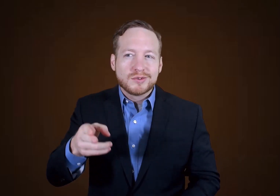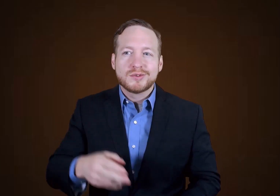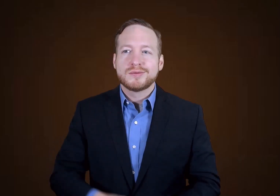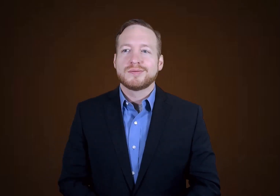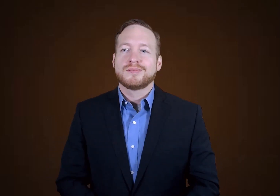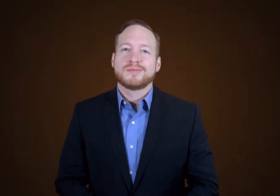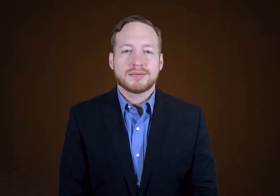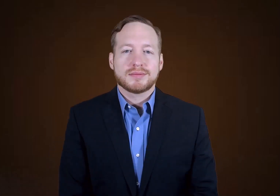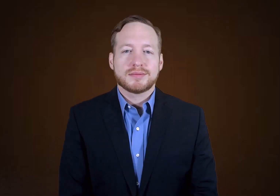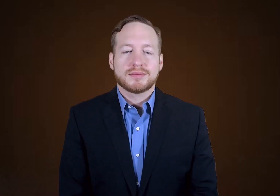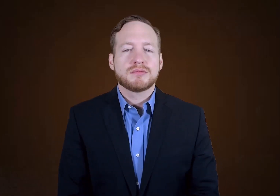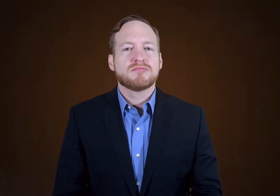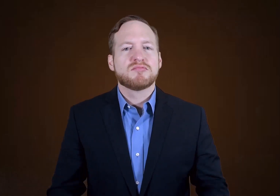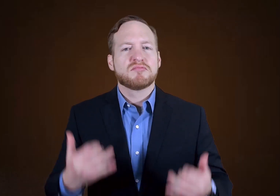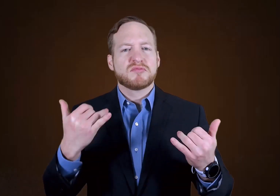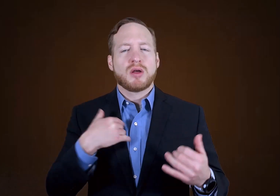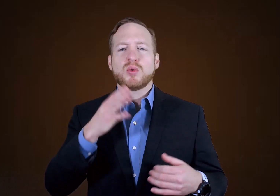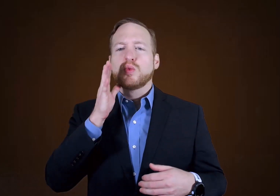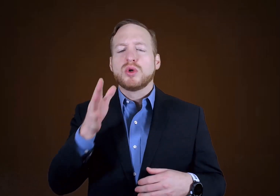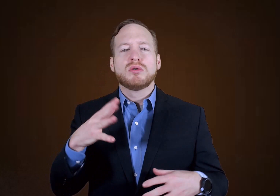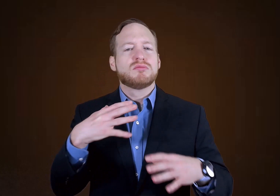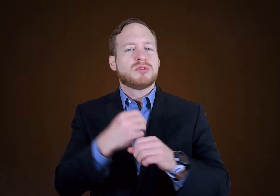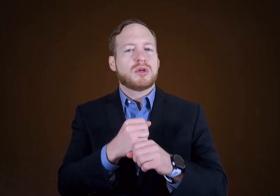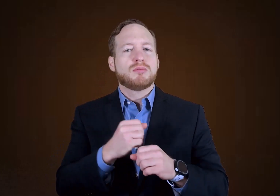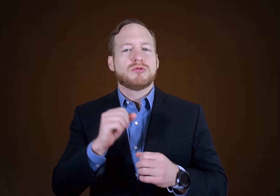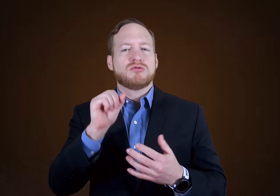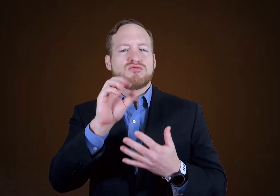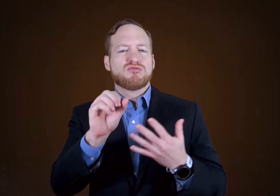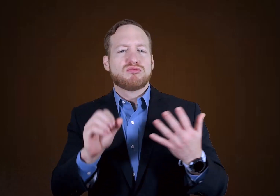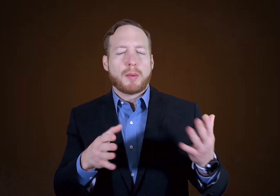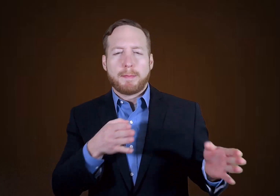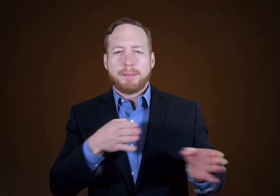so I've now introduced you to everyone who works for the Commission on the Deaf and Hard of Hearing